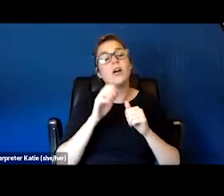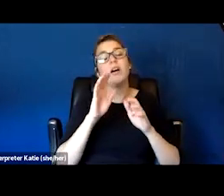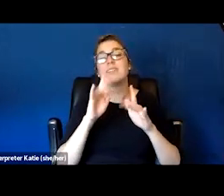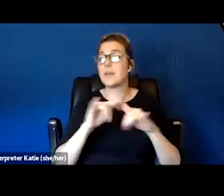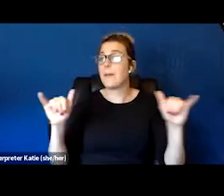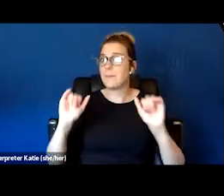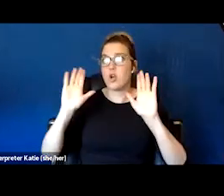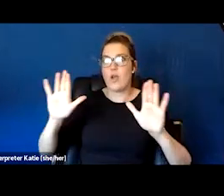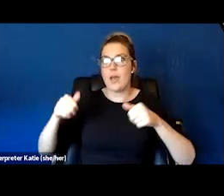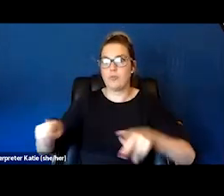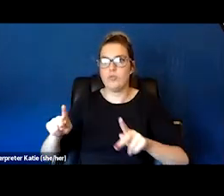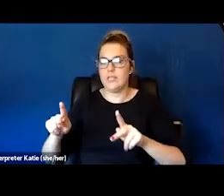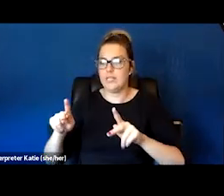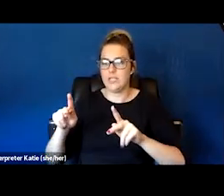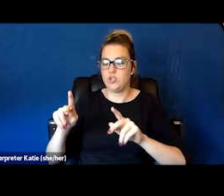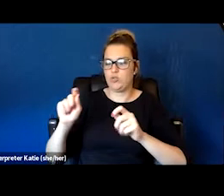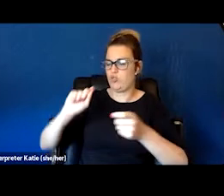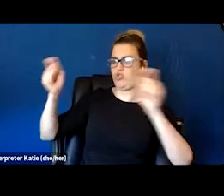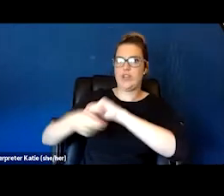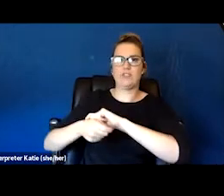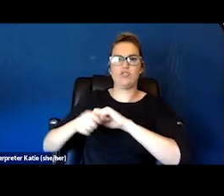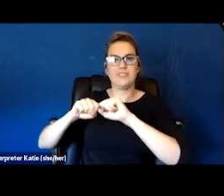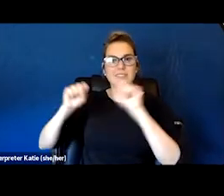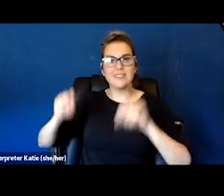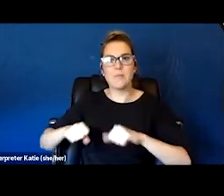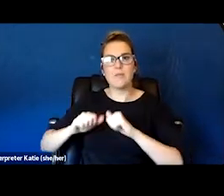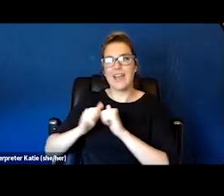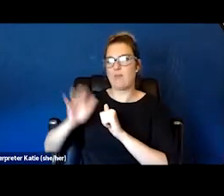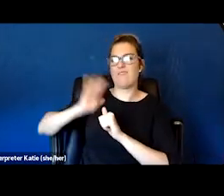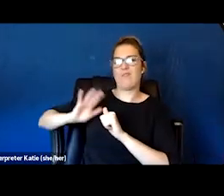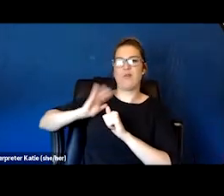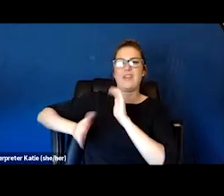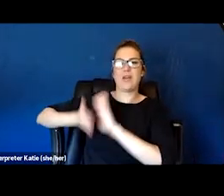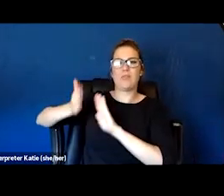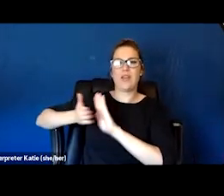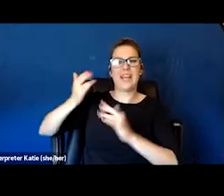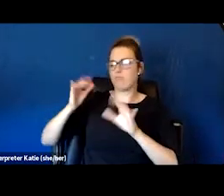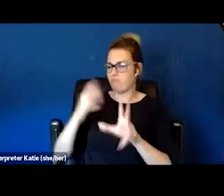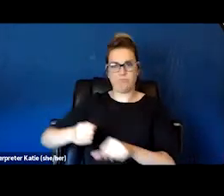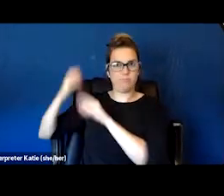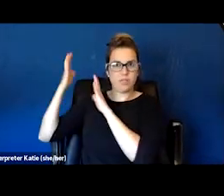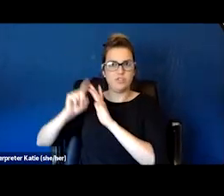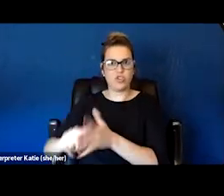and reorganize how homeless response systems were operating. And meant to be in a more efficient way.